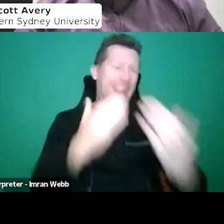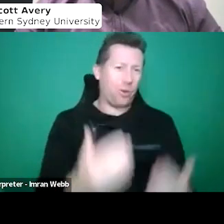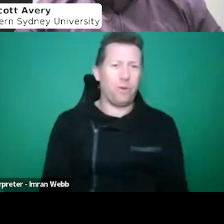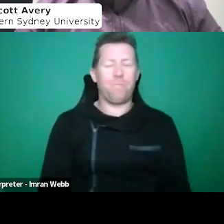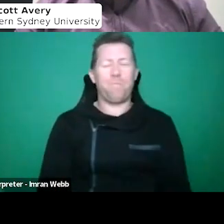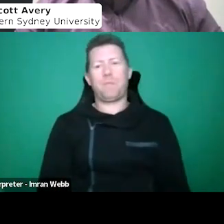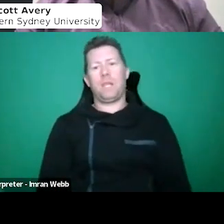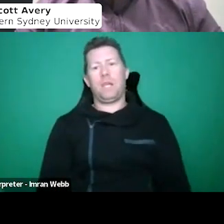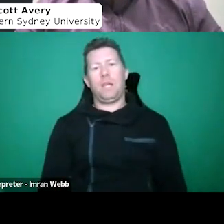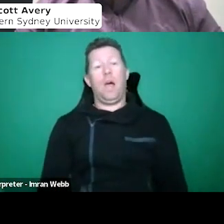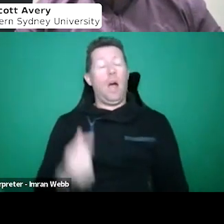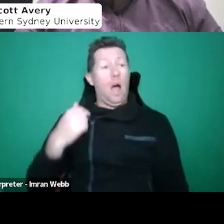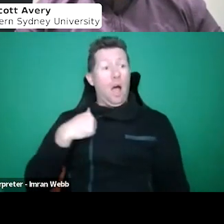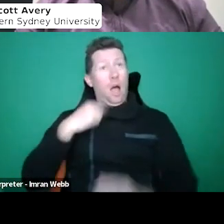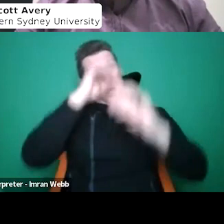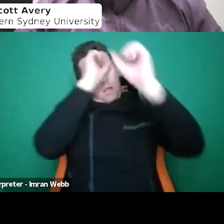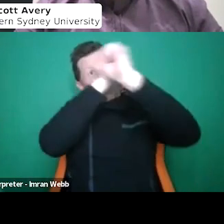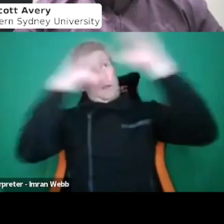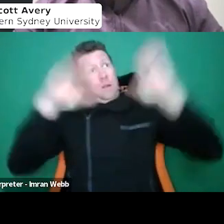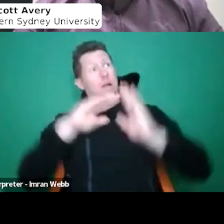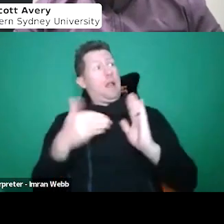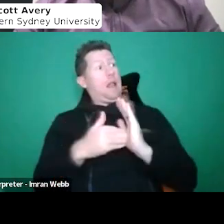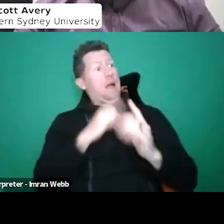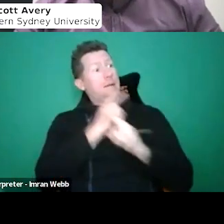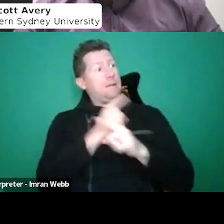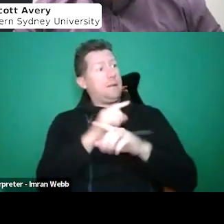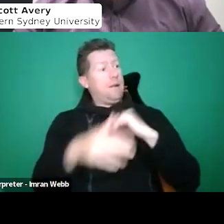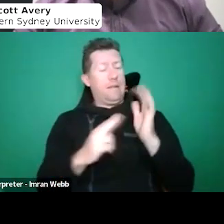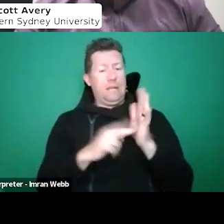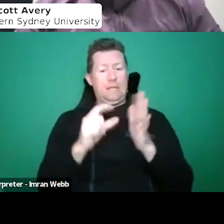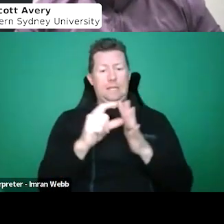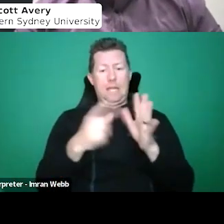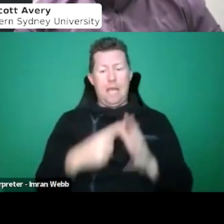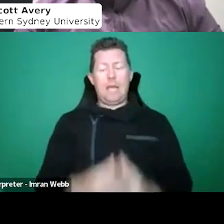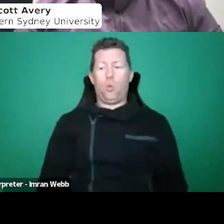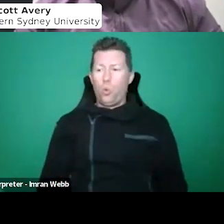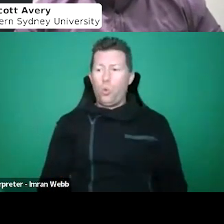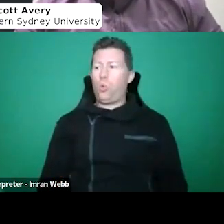I think when I think of final reflections about the National Disability Data Asset, it's that good